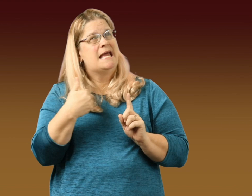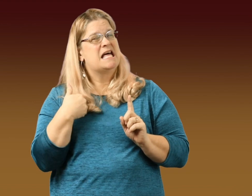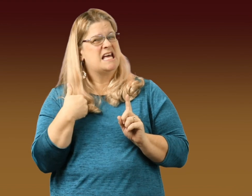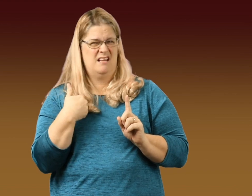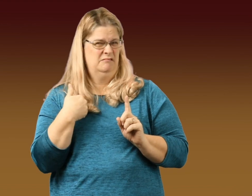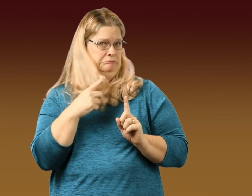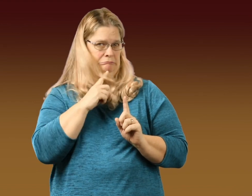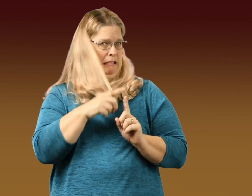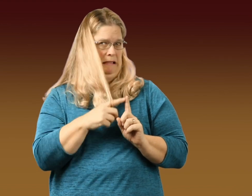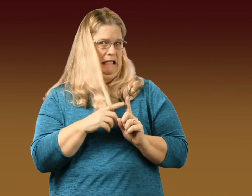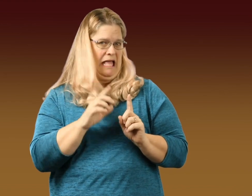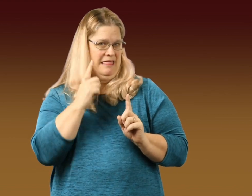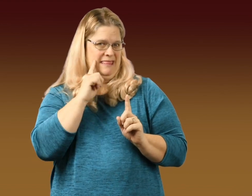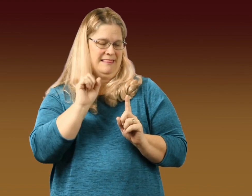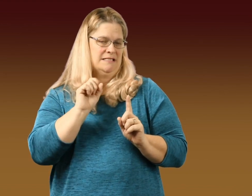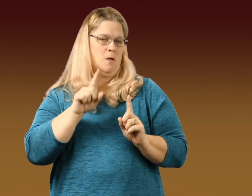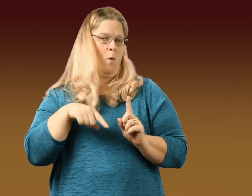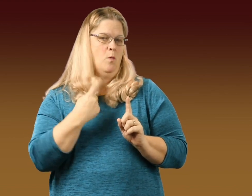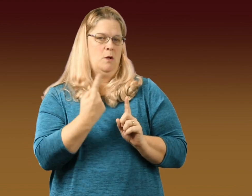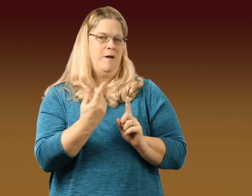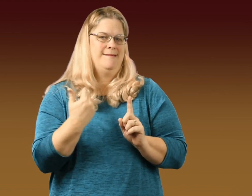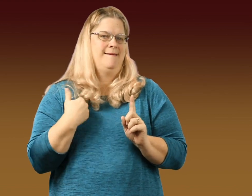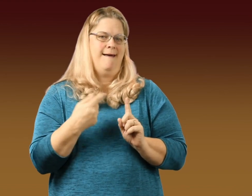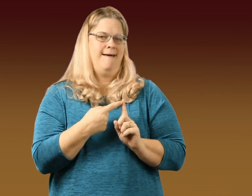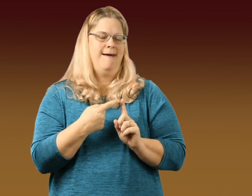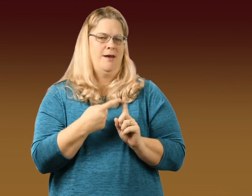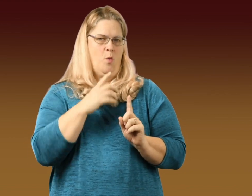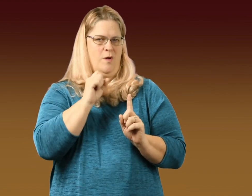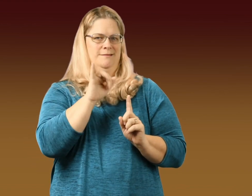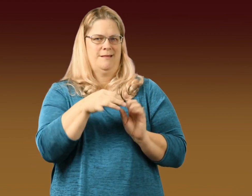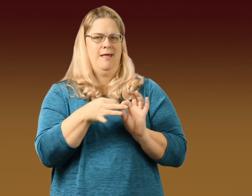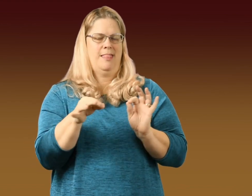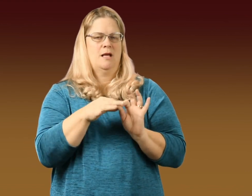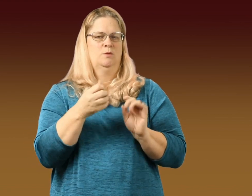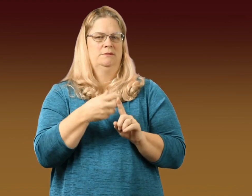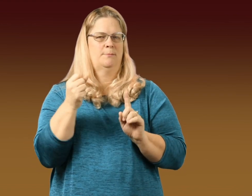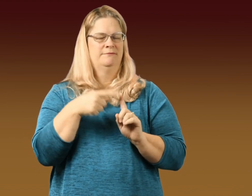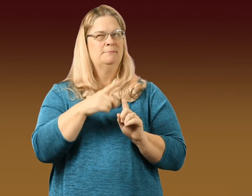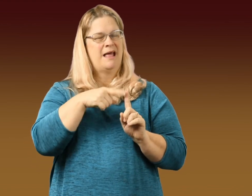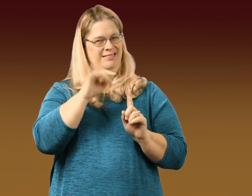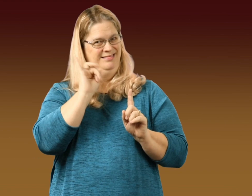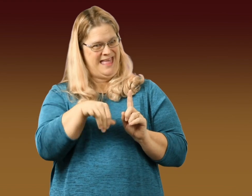and where he was at the time, I think